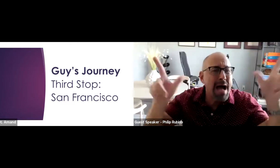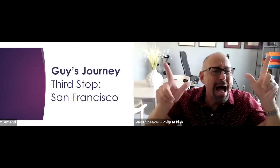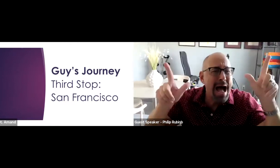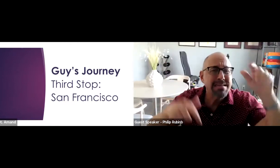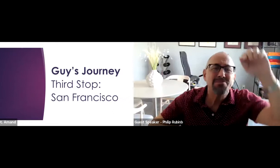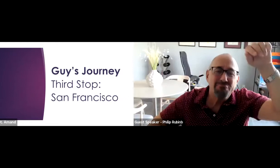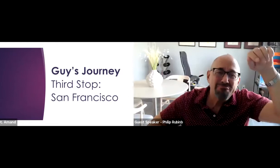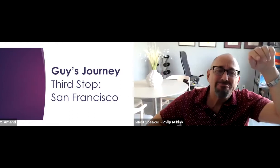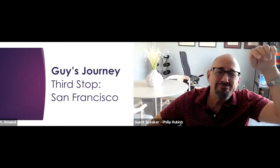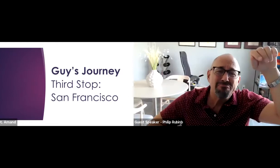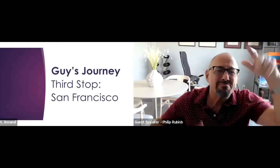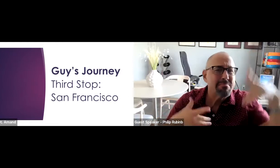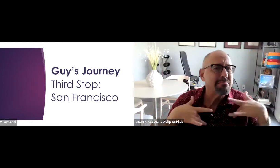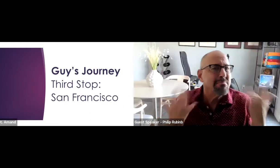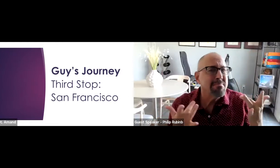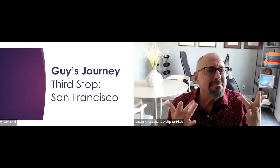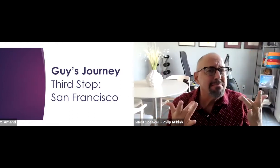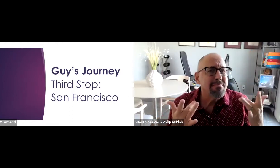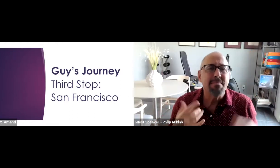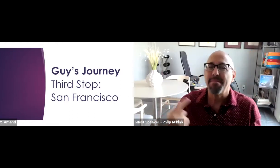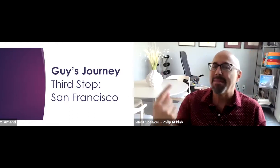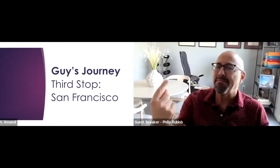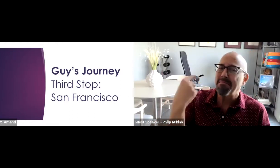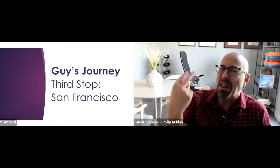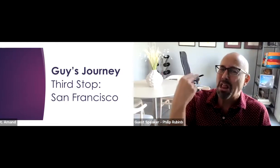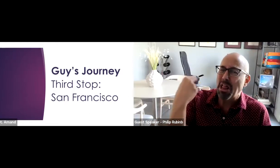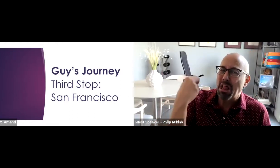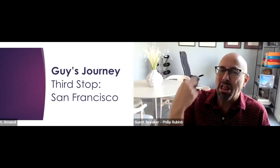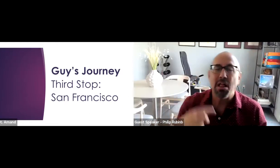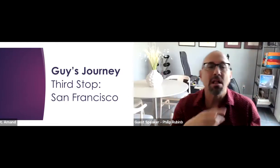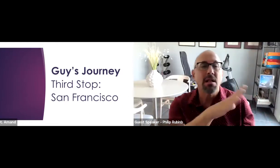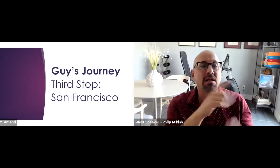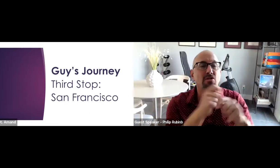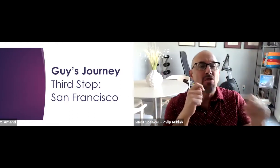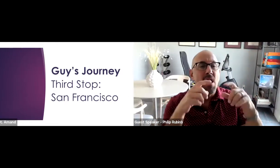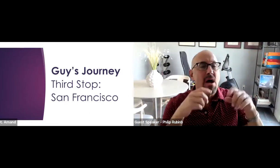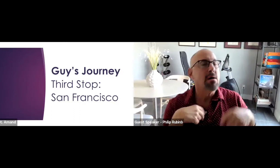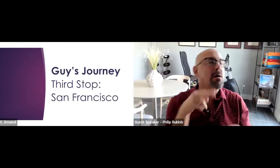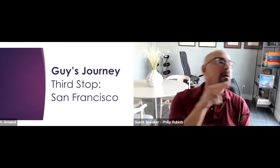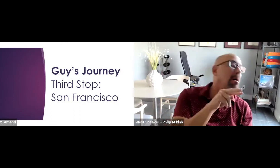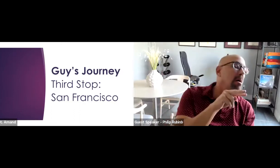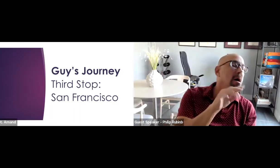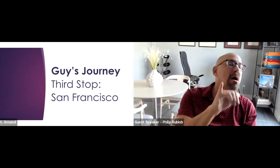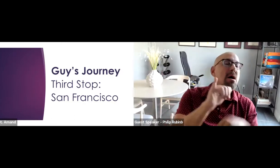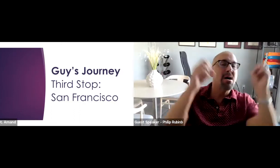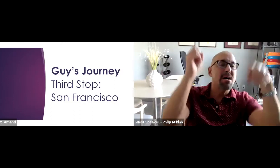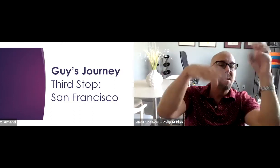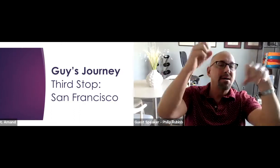So I opened the door, and who's standing there? Guy. He wanted to surprise us. And I was like, "Guy, what's going on?" And I looked